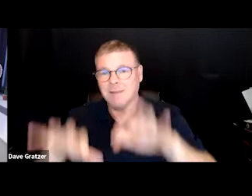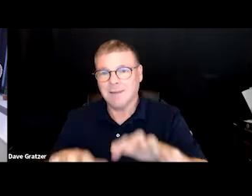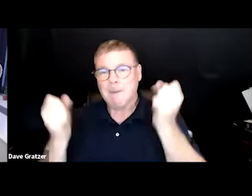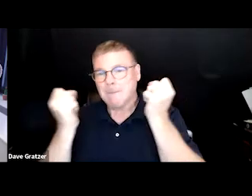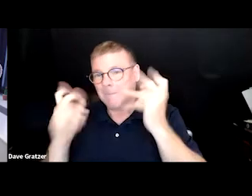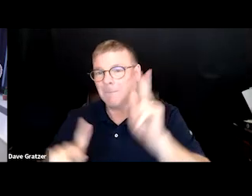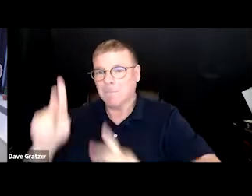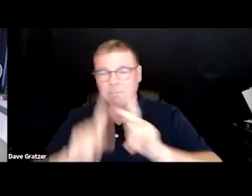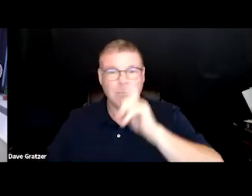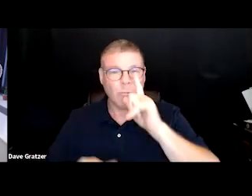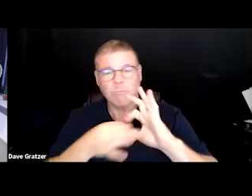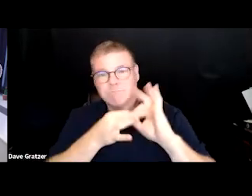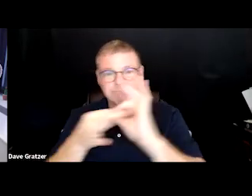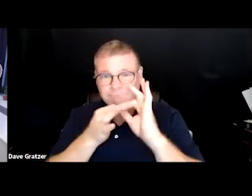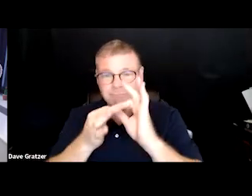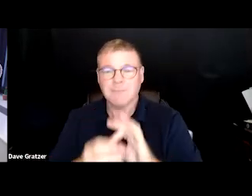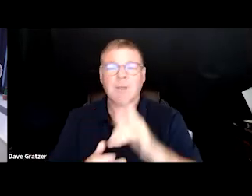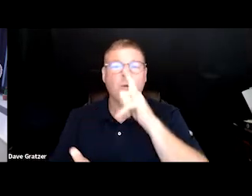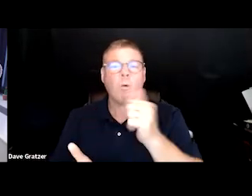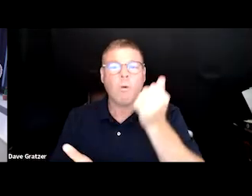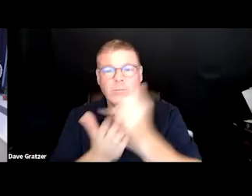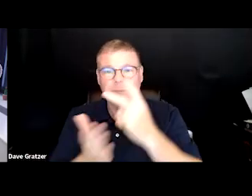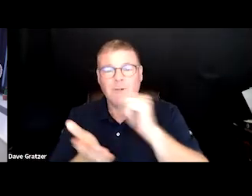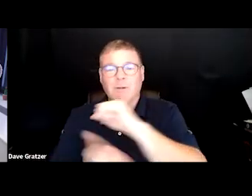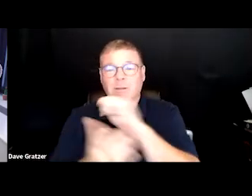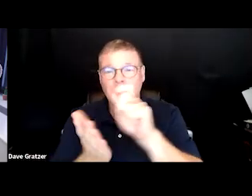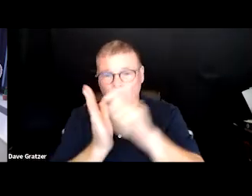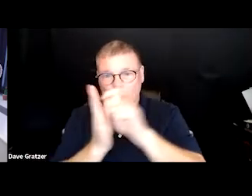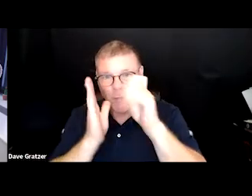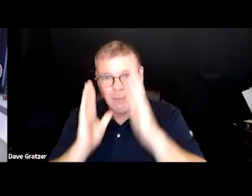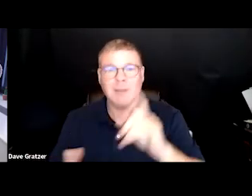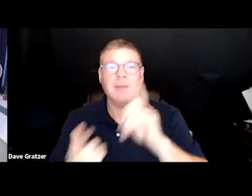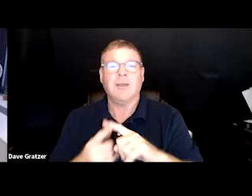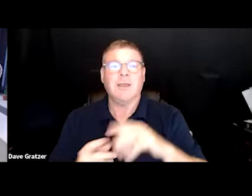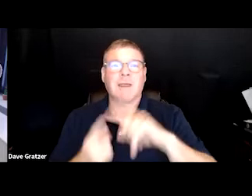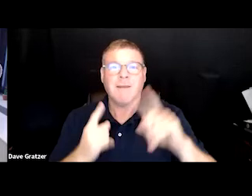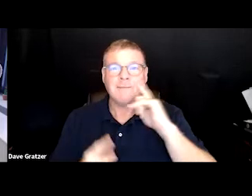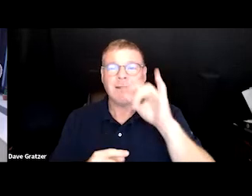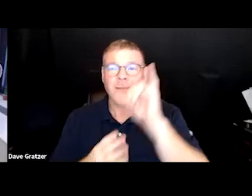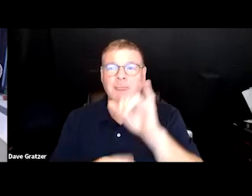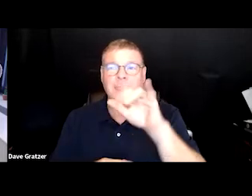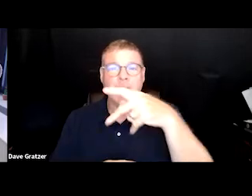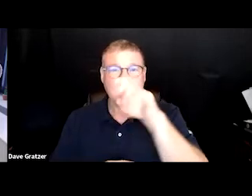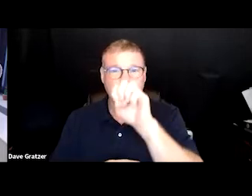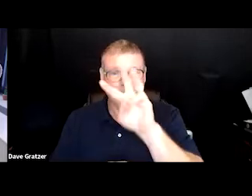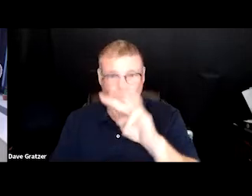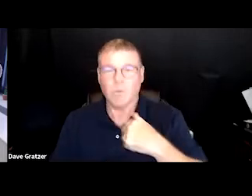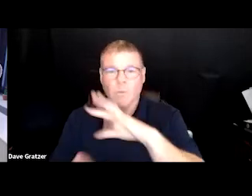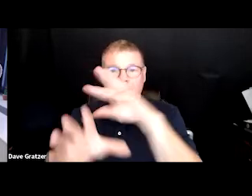These are my co-authors on this project and collaborators from Johns Hopkins, as well as the PEW Charitable Trusts that were highly involved in this project.